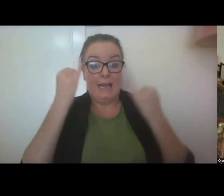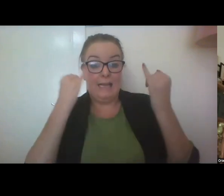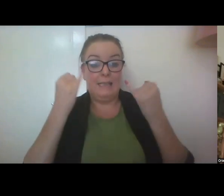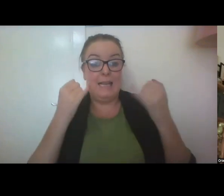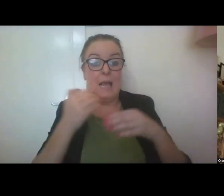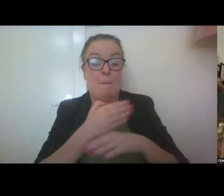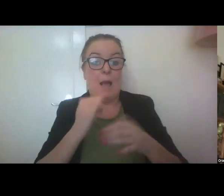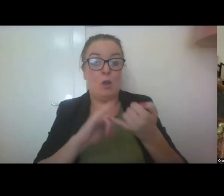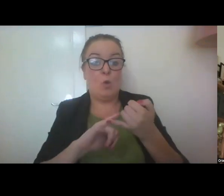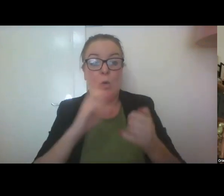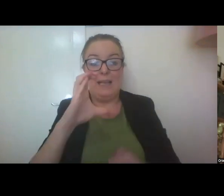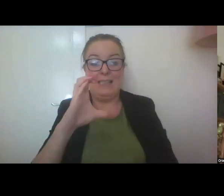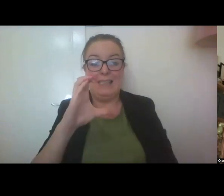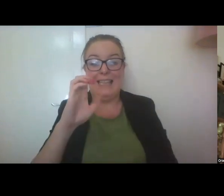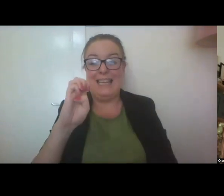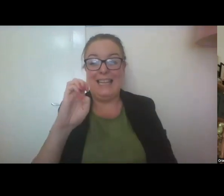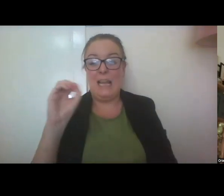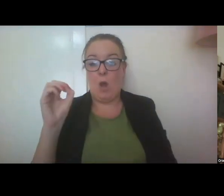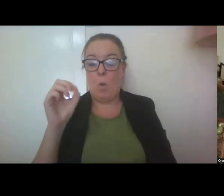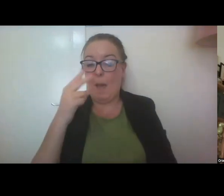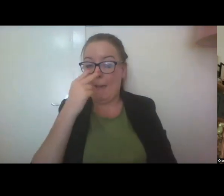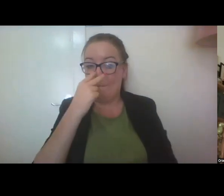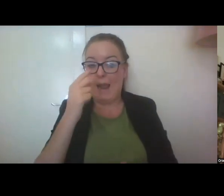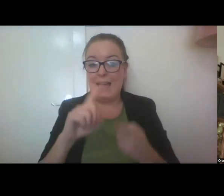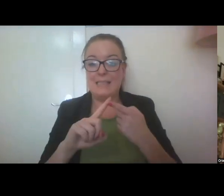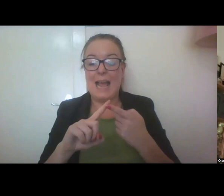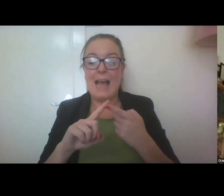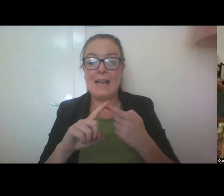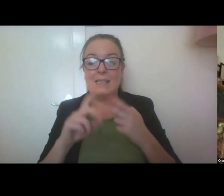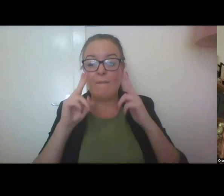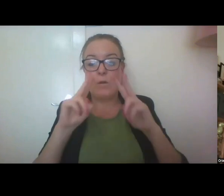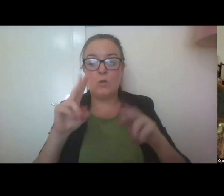that blind and visually impaired people are not autonomous in unfamiliar situations,